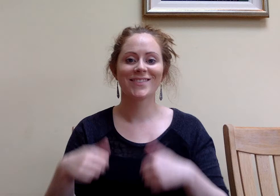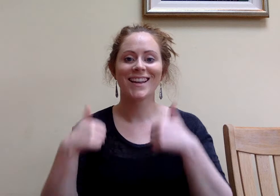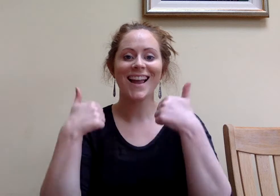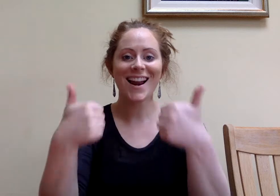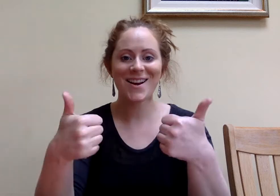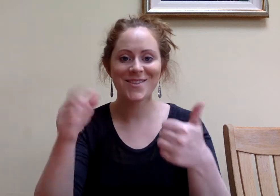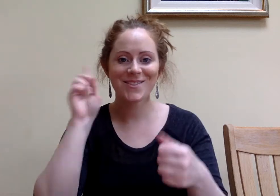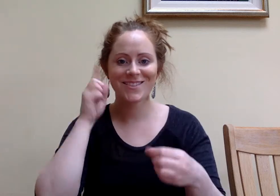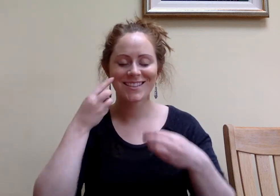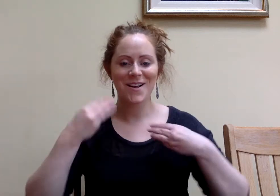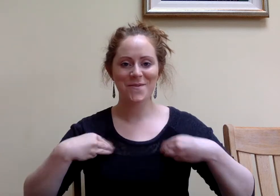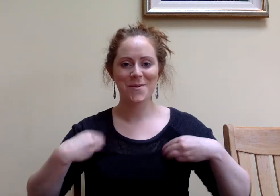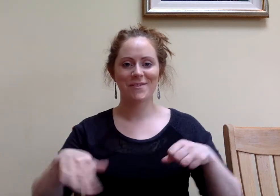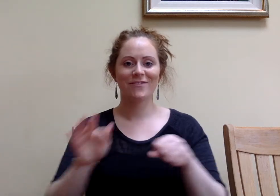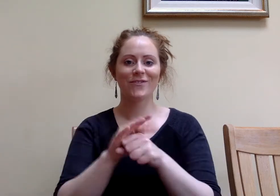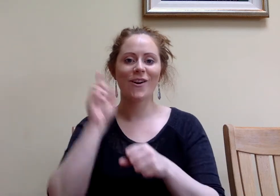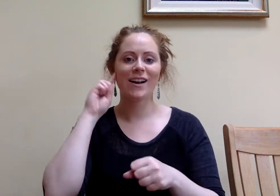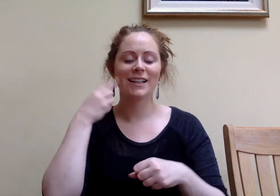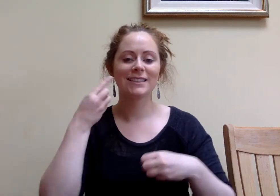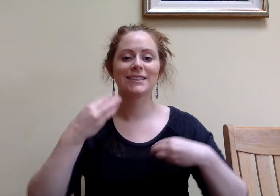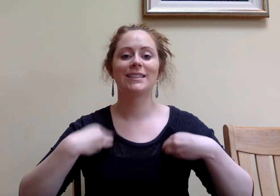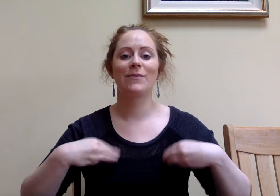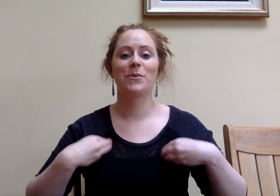Hello Deaf Women for Deaf Women!